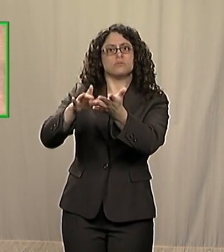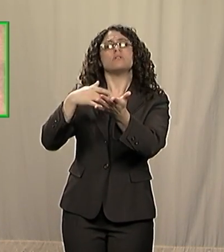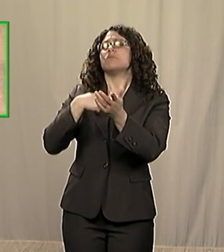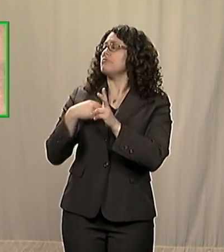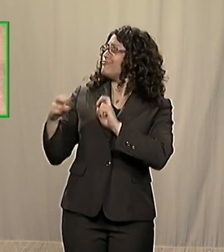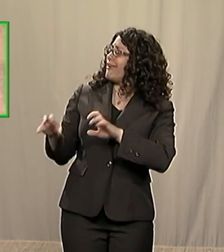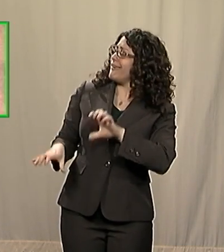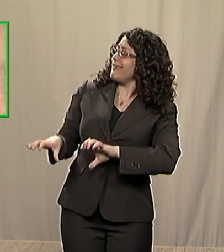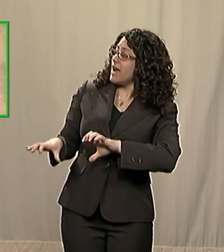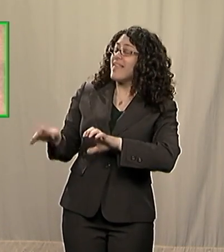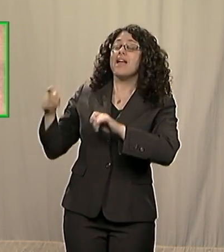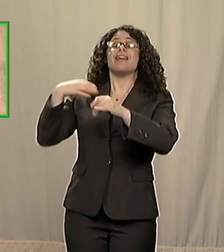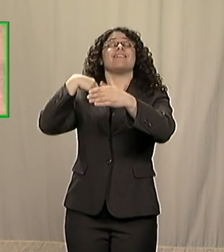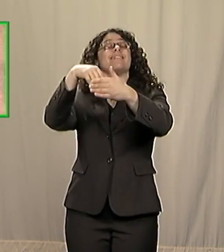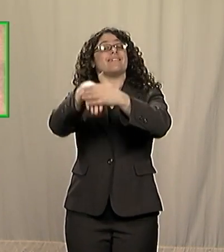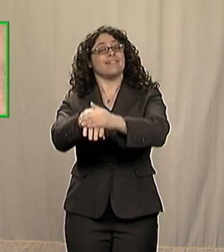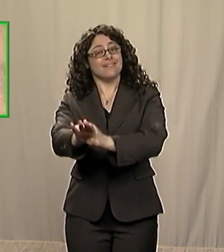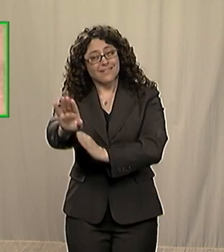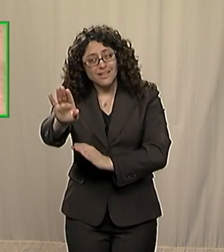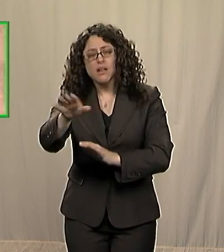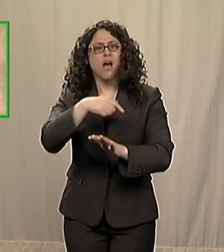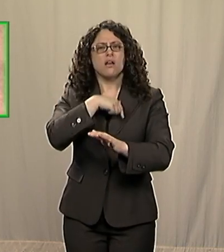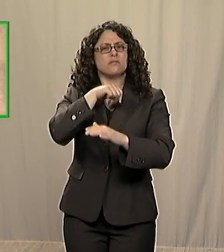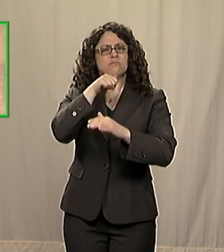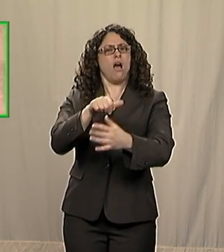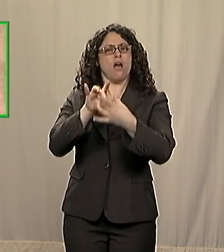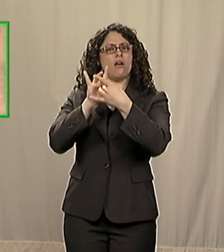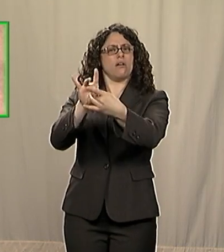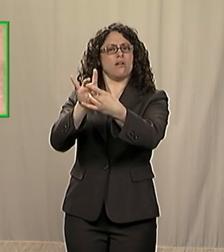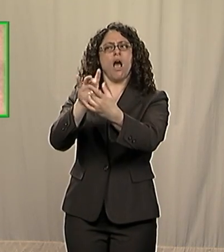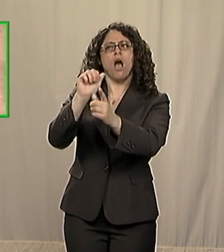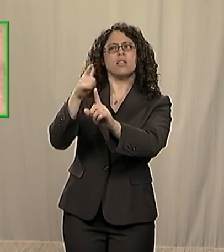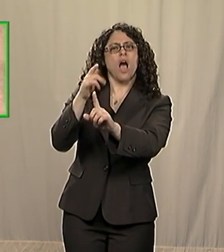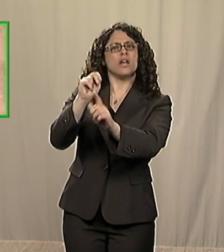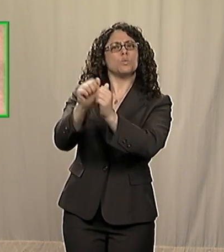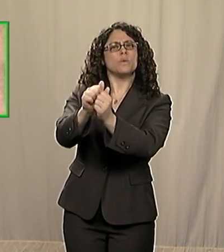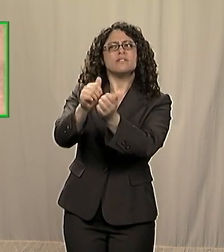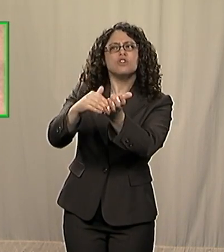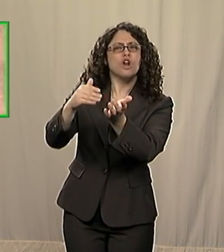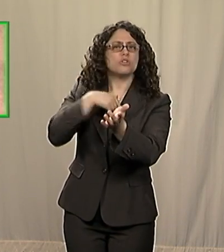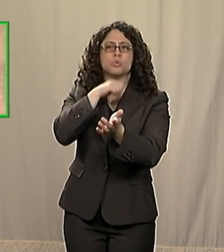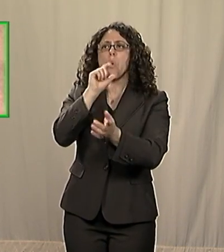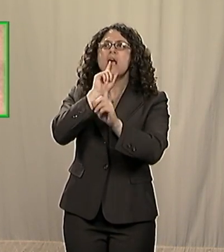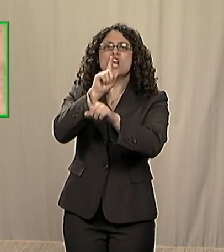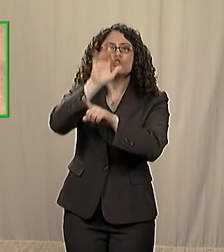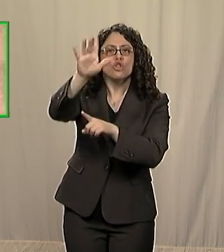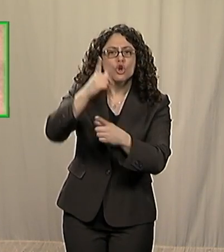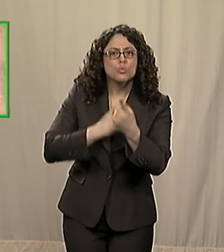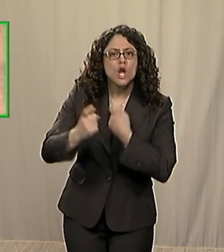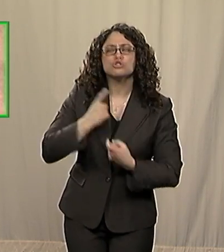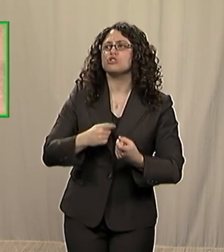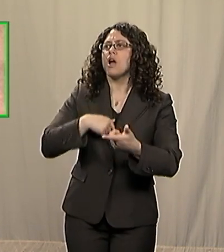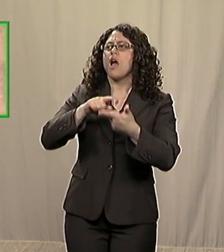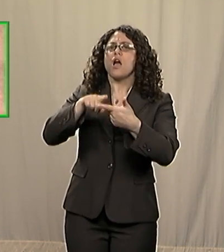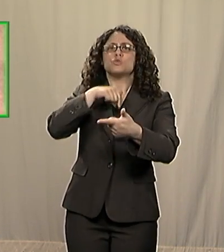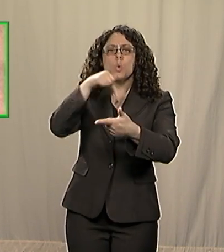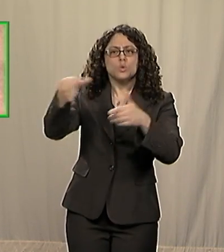to accommodate or answer direct questions, the perception is, oh obviously you're with this person. You're not here to serve in this interaction.